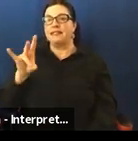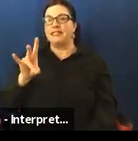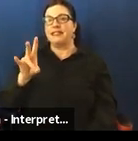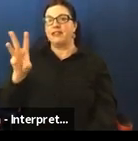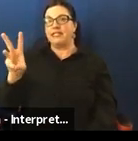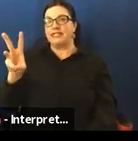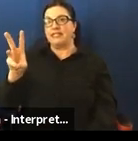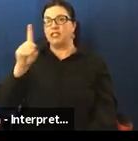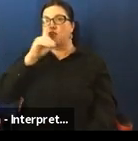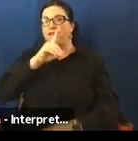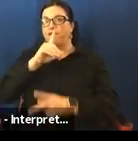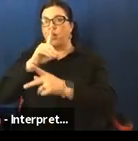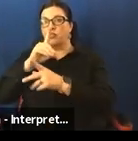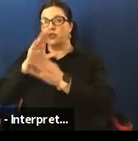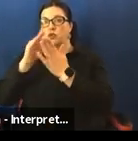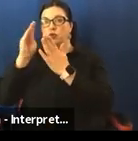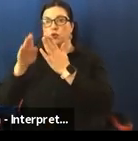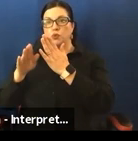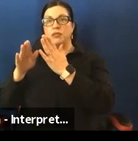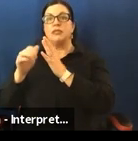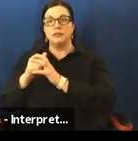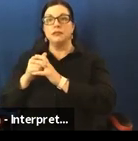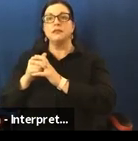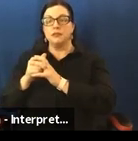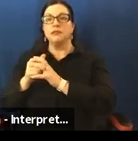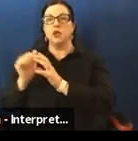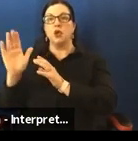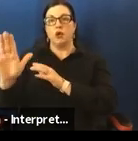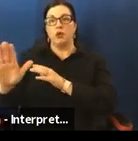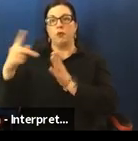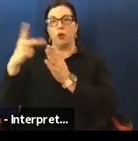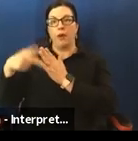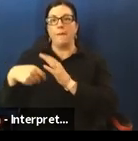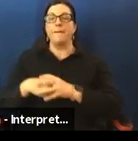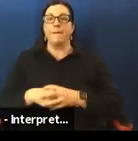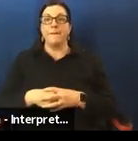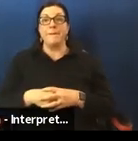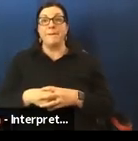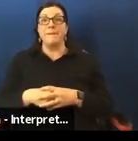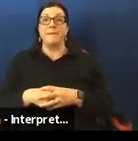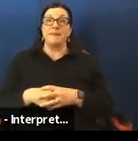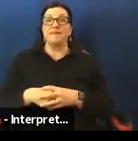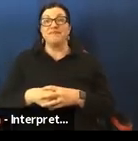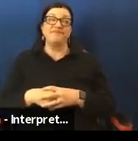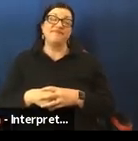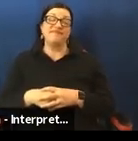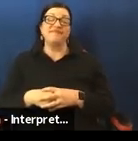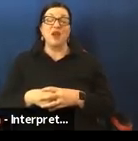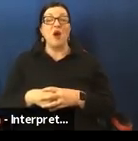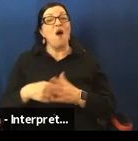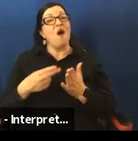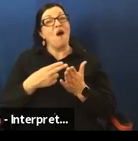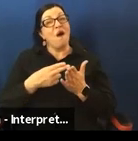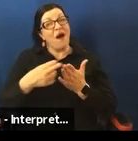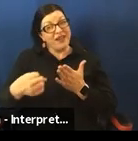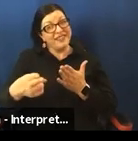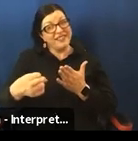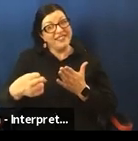Jason Williams: So there's probably those 76 and there's probably at least 100 because there's probably at least 25 more who were like, I don't know, when I was in foster care. Like, I don't want no one to know